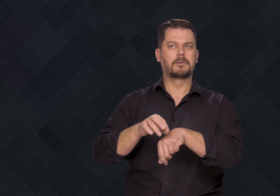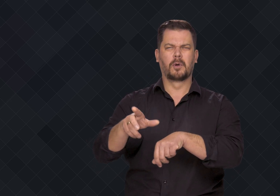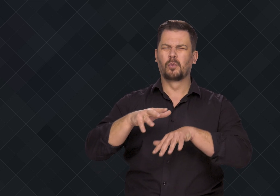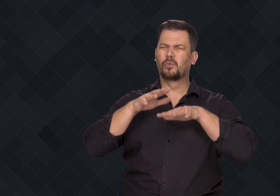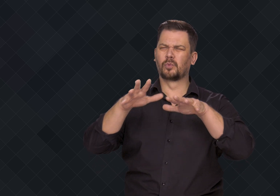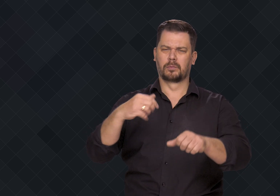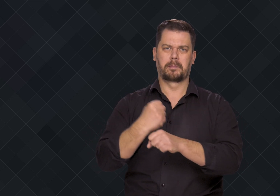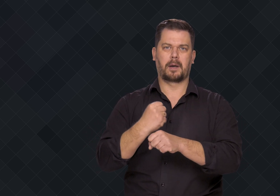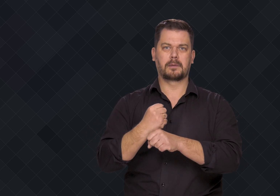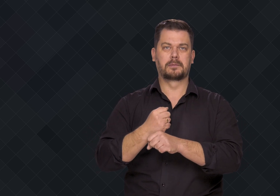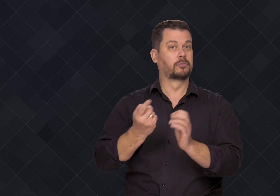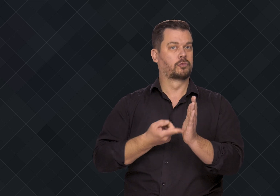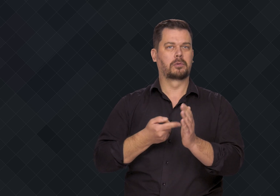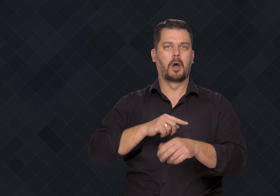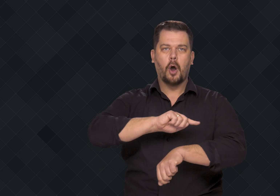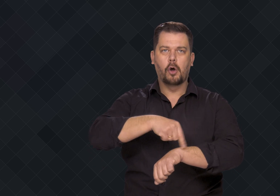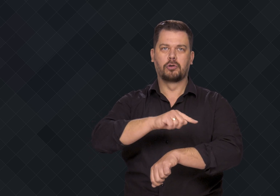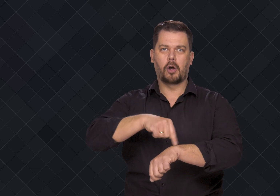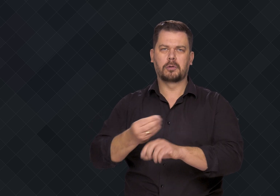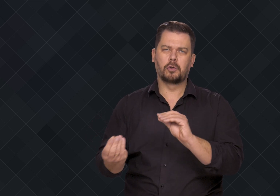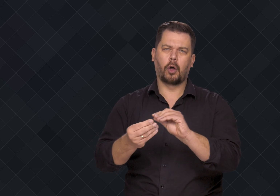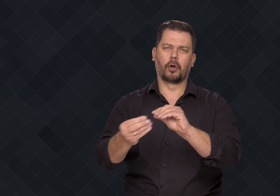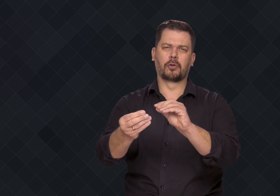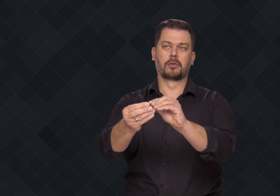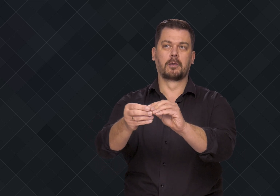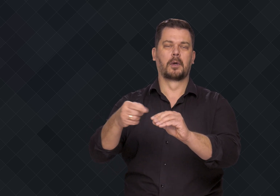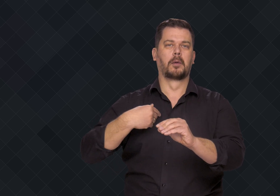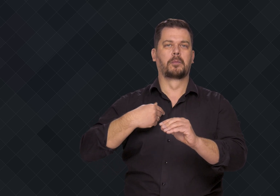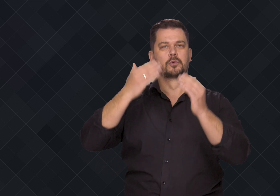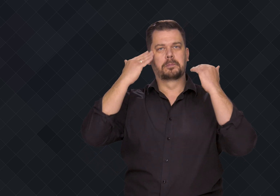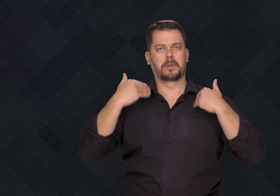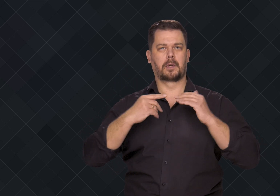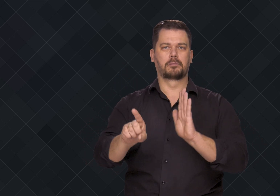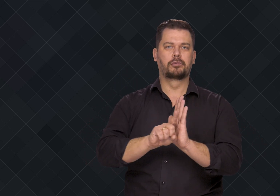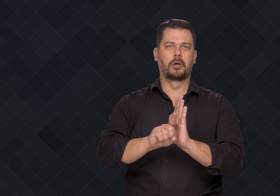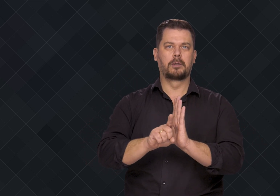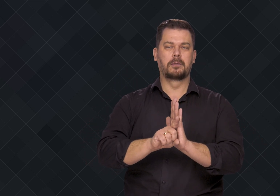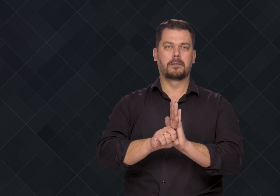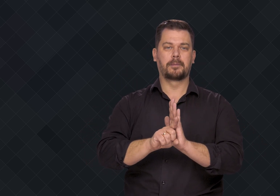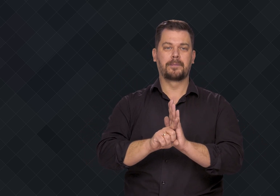were overworked, because they had frequent overtime and held positions simultaneously in several clinics or hospitals.